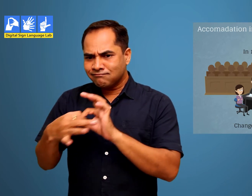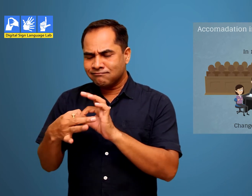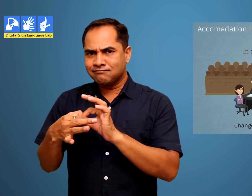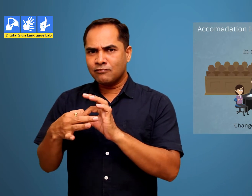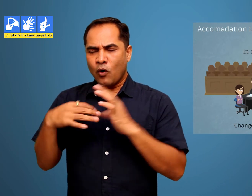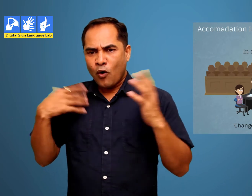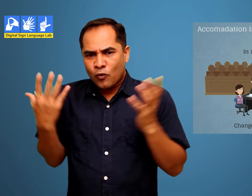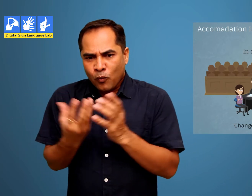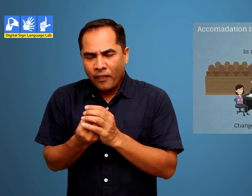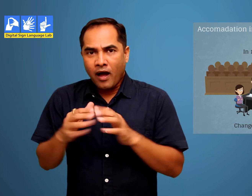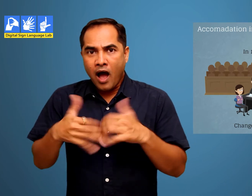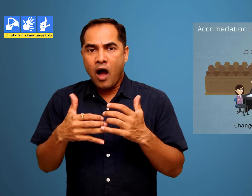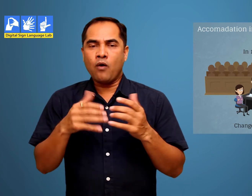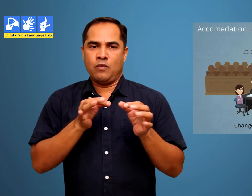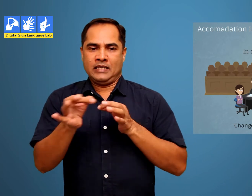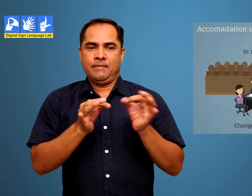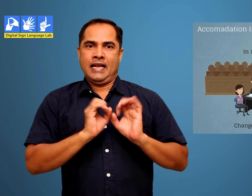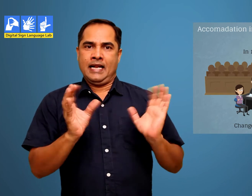harmony.